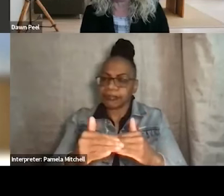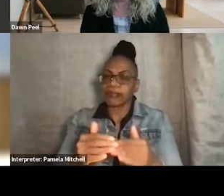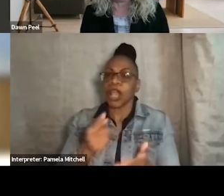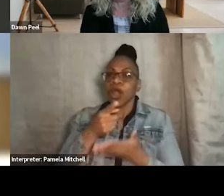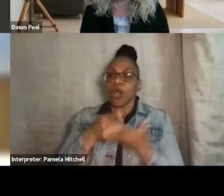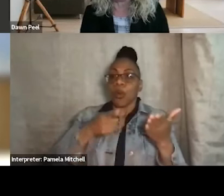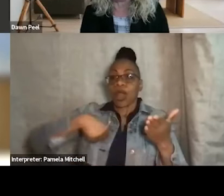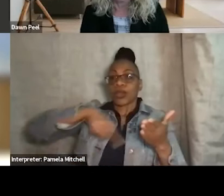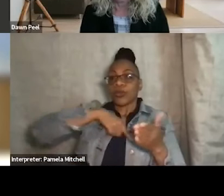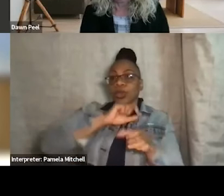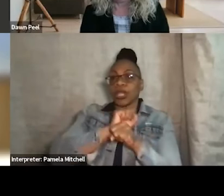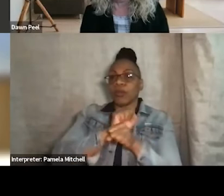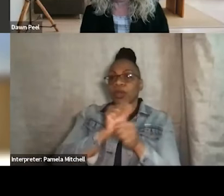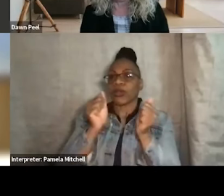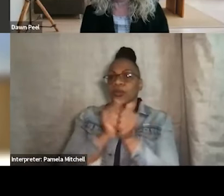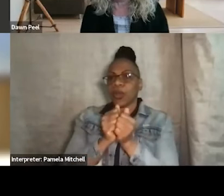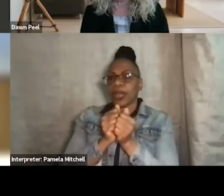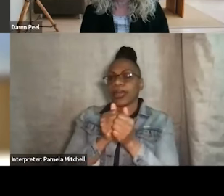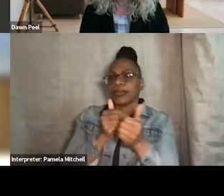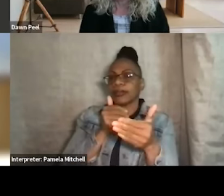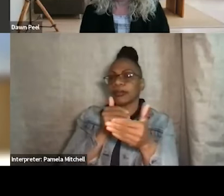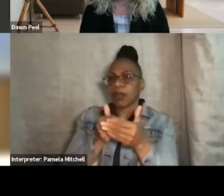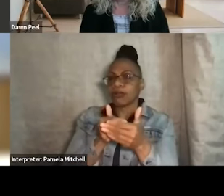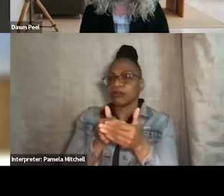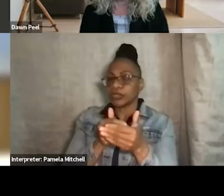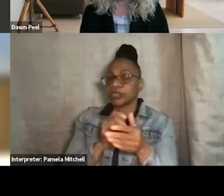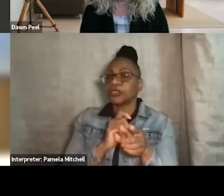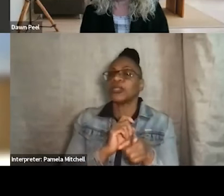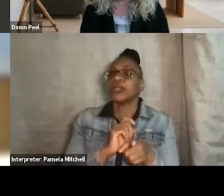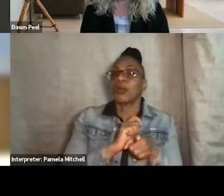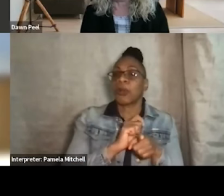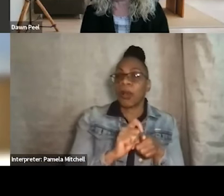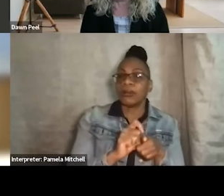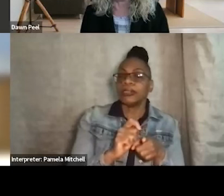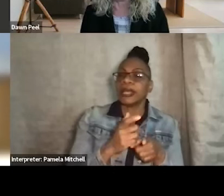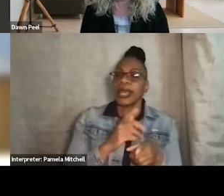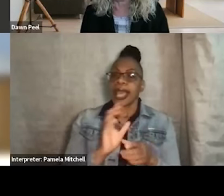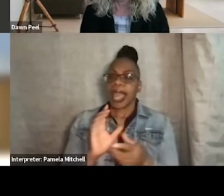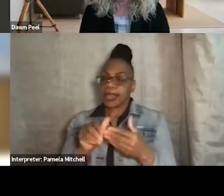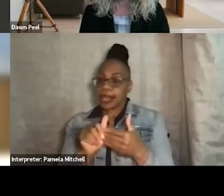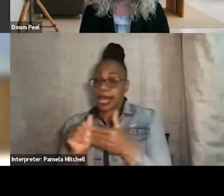with our call takers on, and their leadership, is to give the clinicians some flexibility.